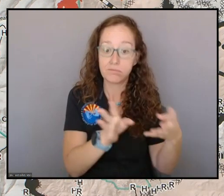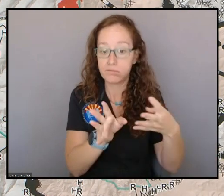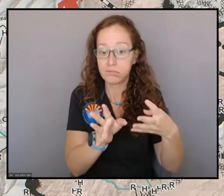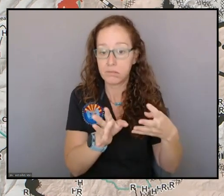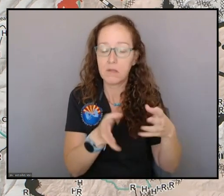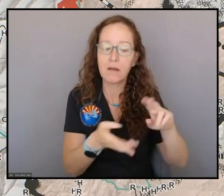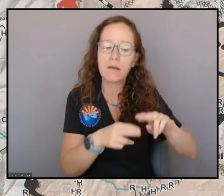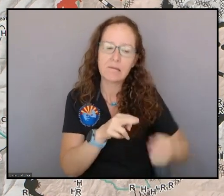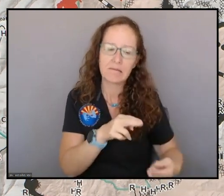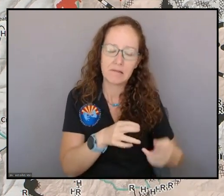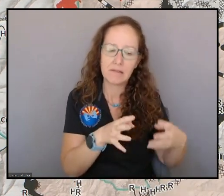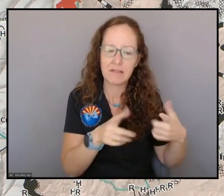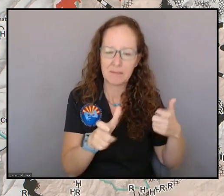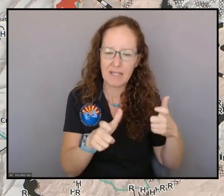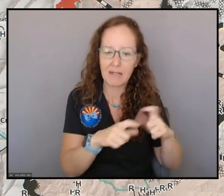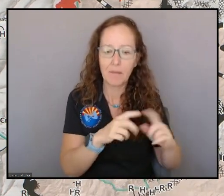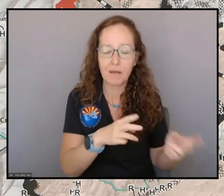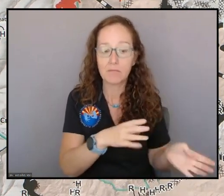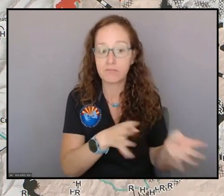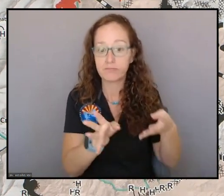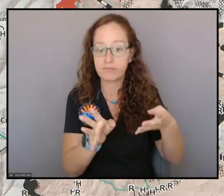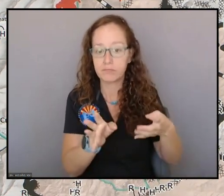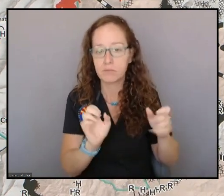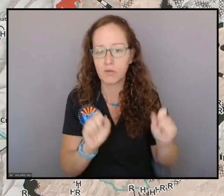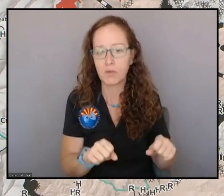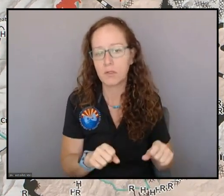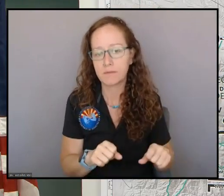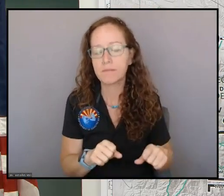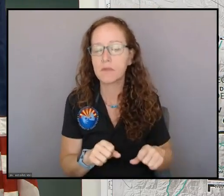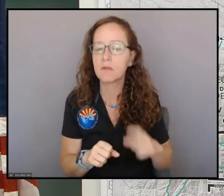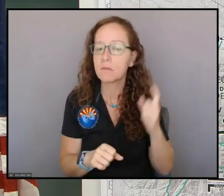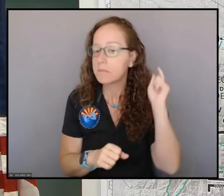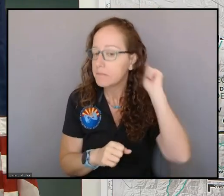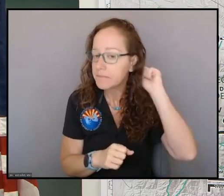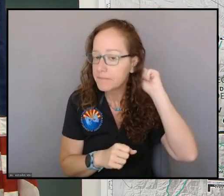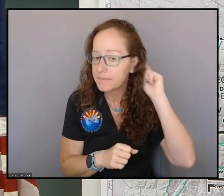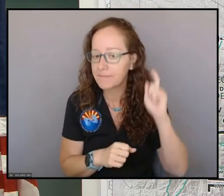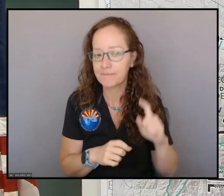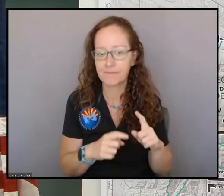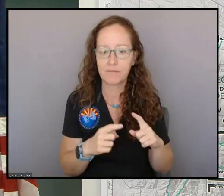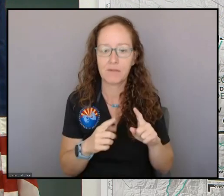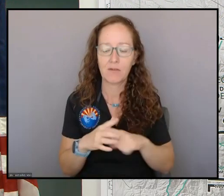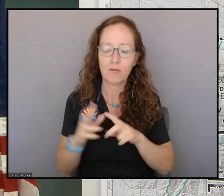keep that in mind certainly as we start to assess whether or